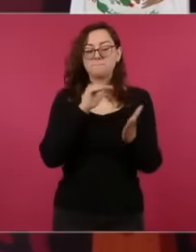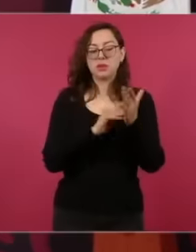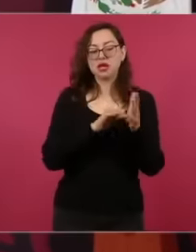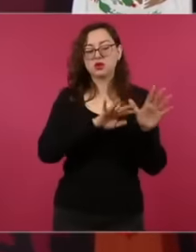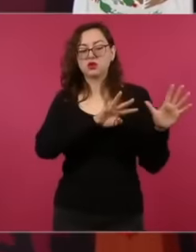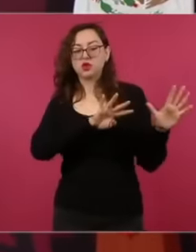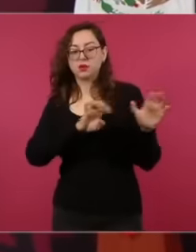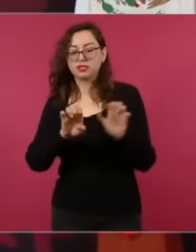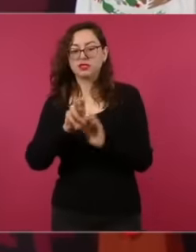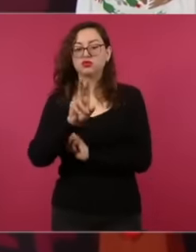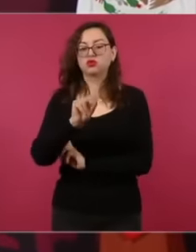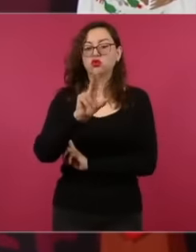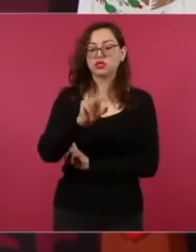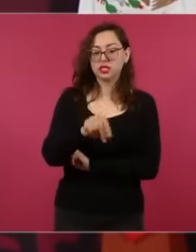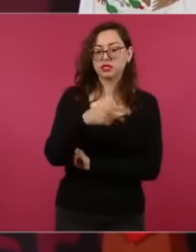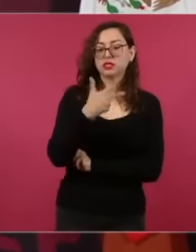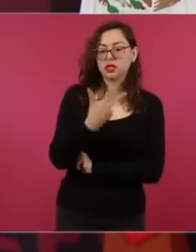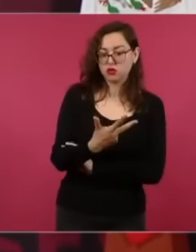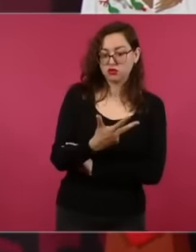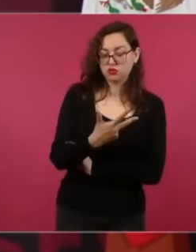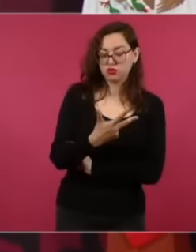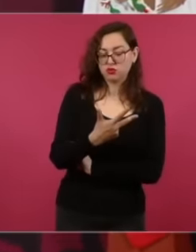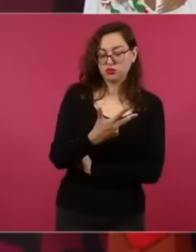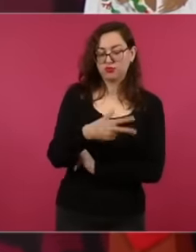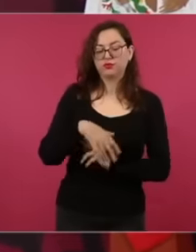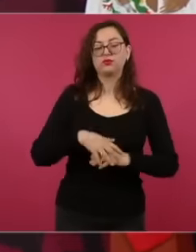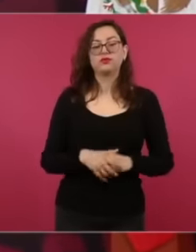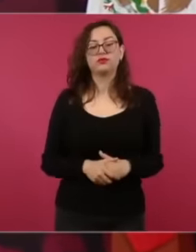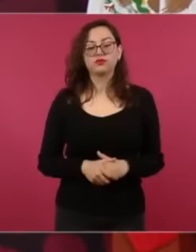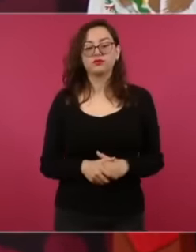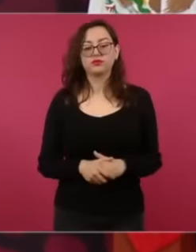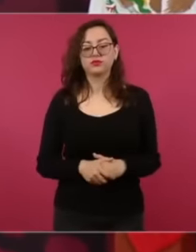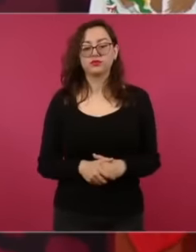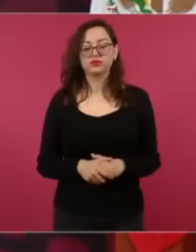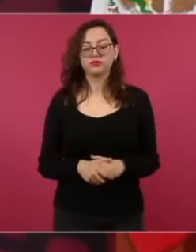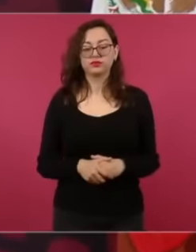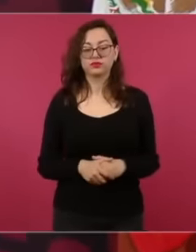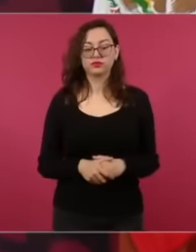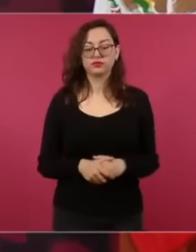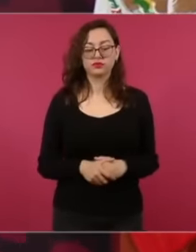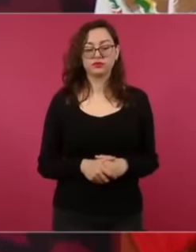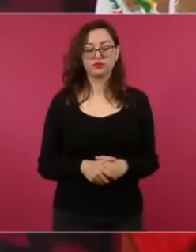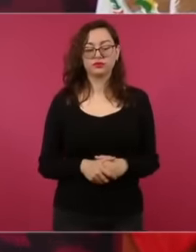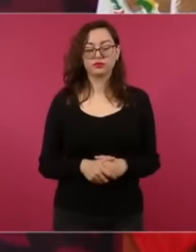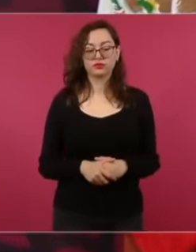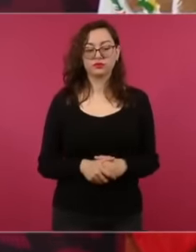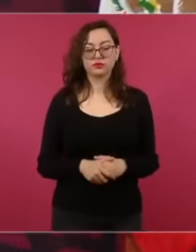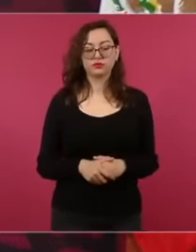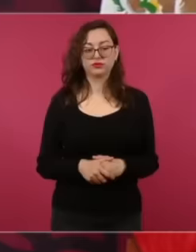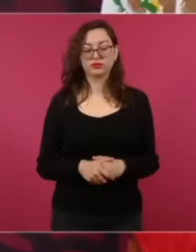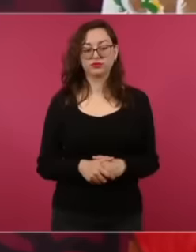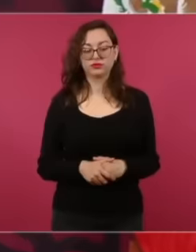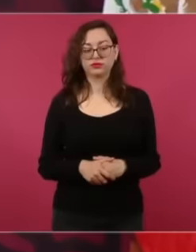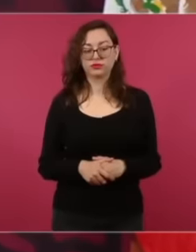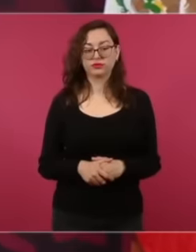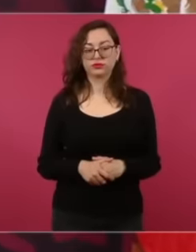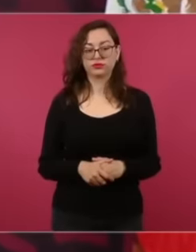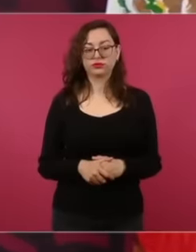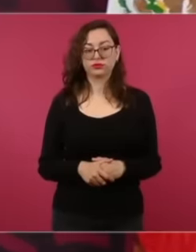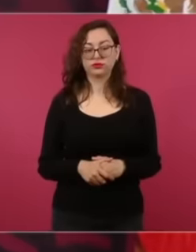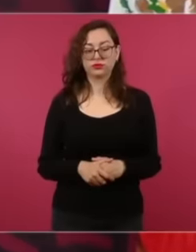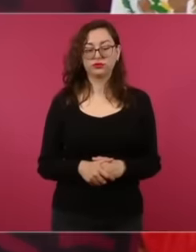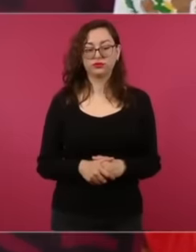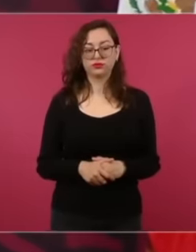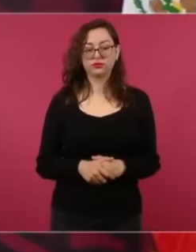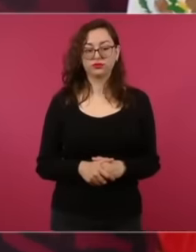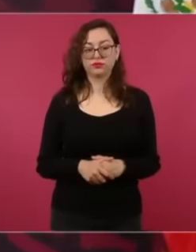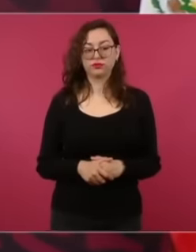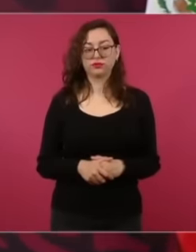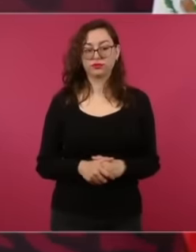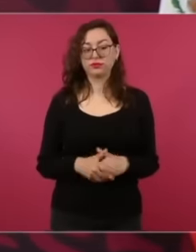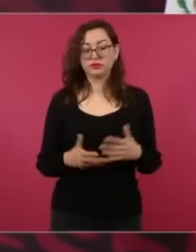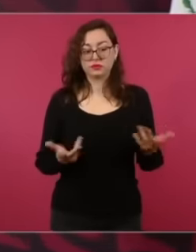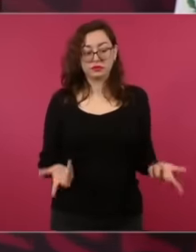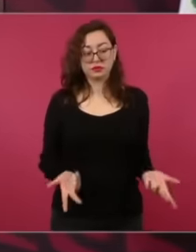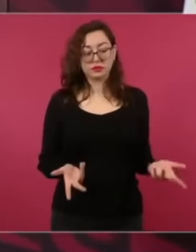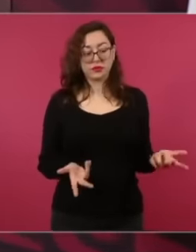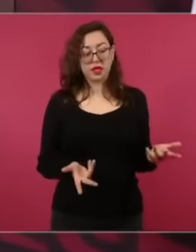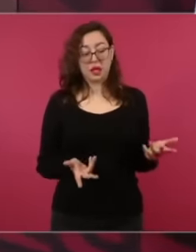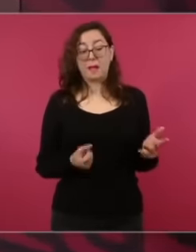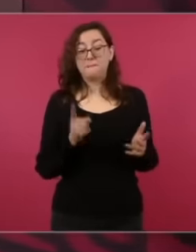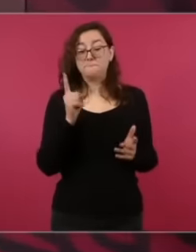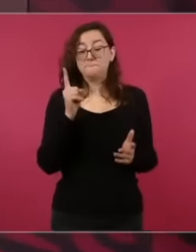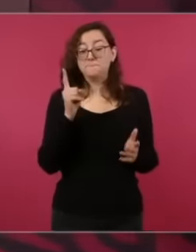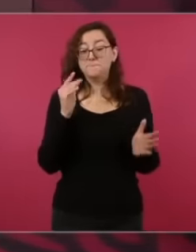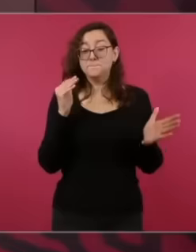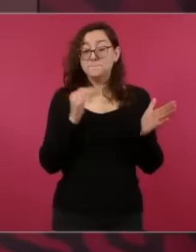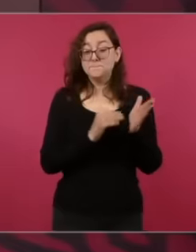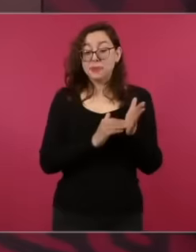1988 and the 1000 richest men in the world.